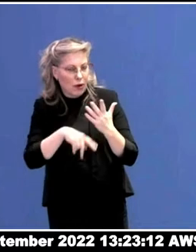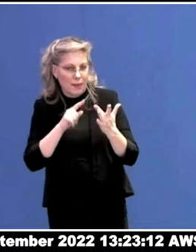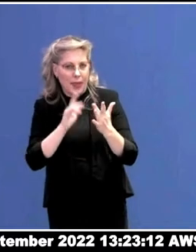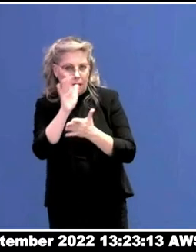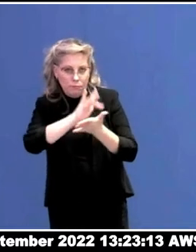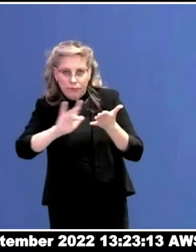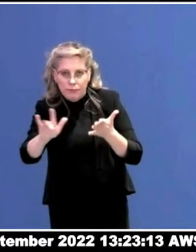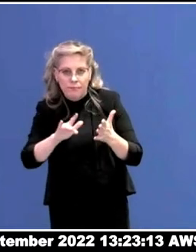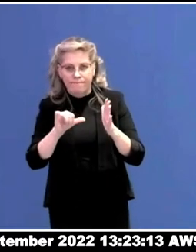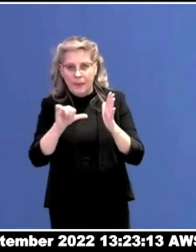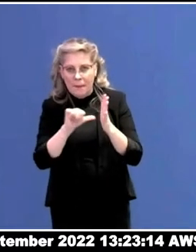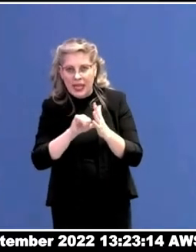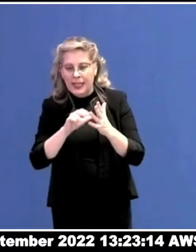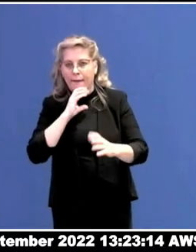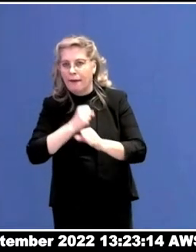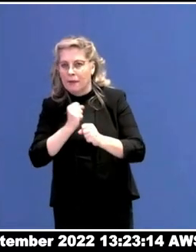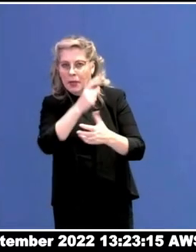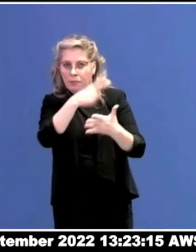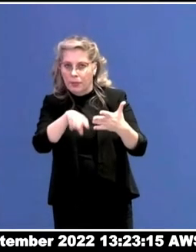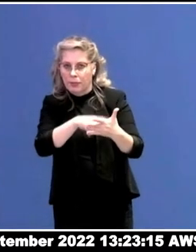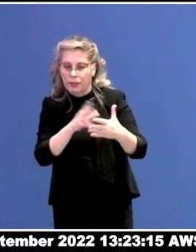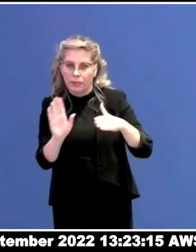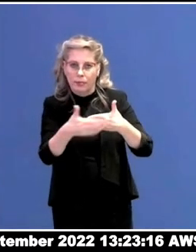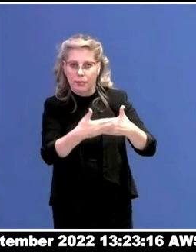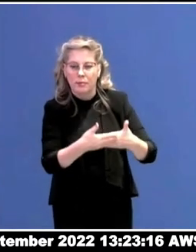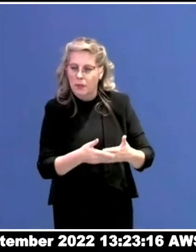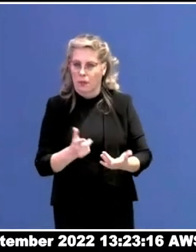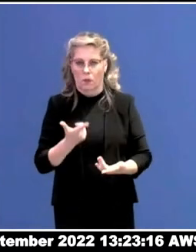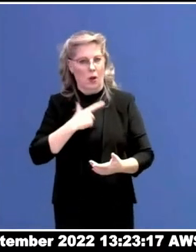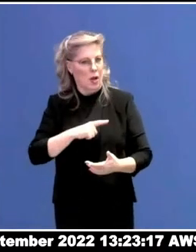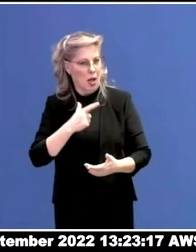discontinued, what was the reason given for it being discontinued?